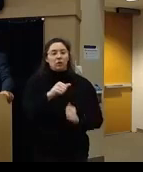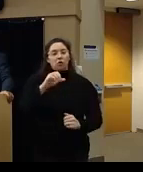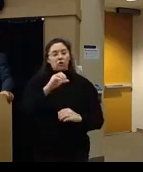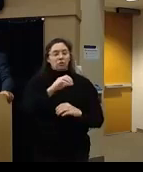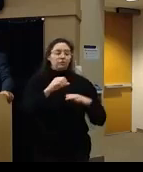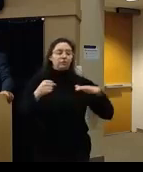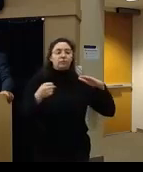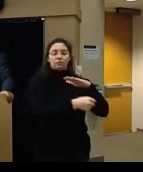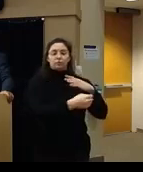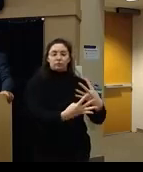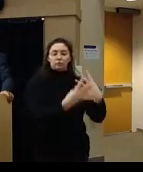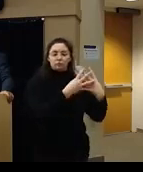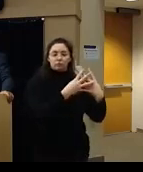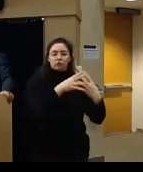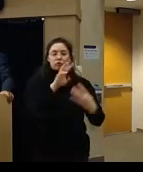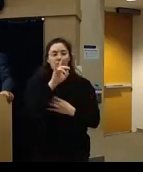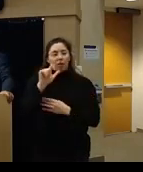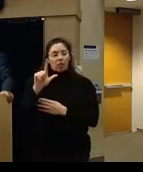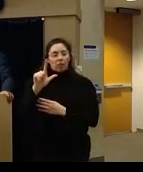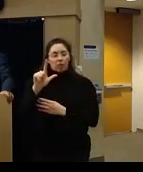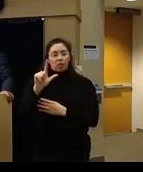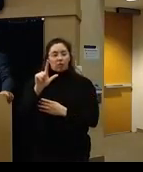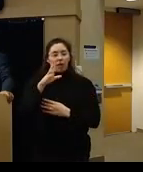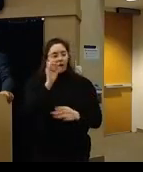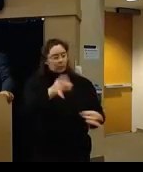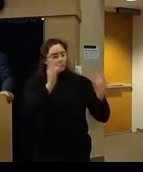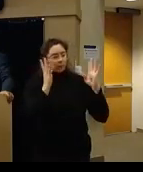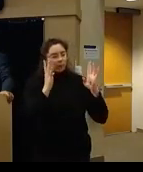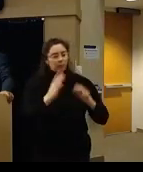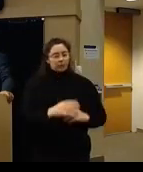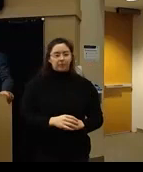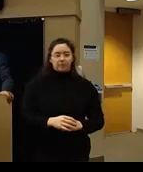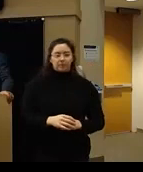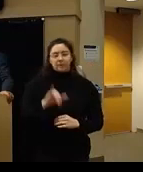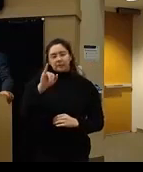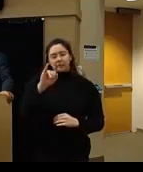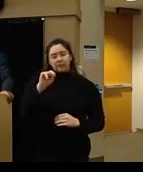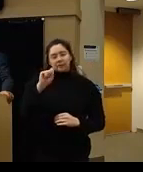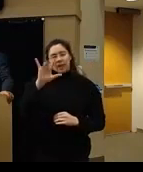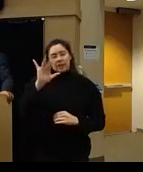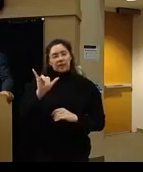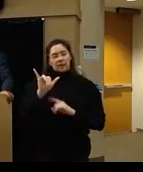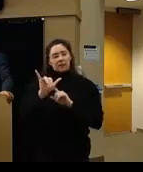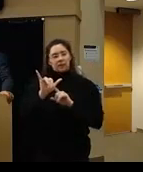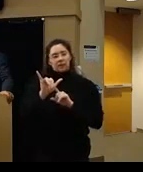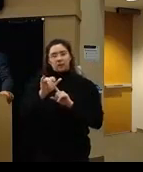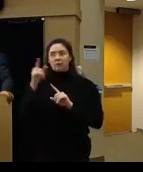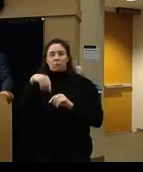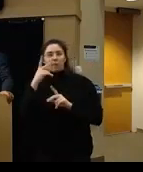was thought to be especially uh deviant in uh Insanity uh among uh whites and so that